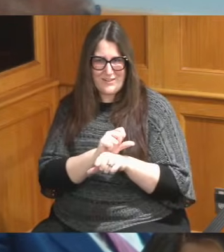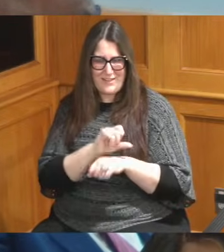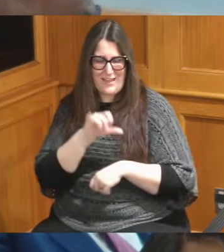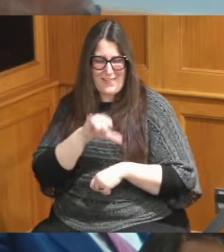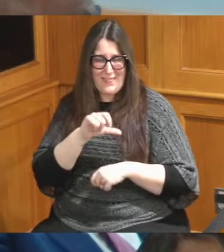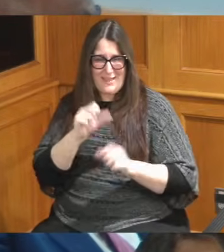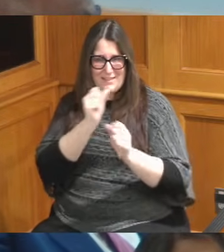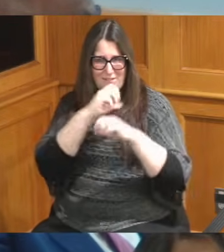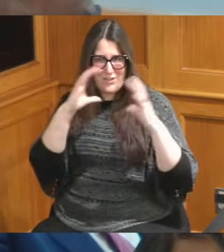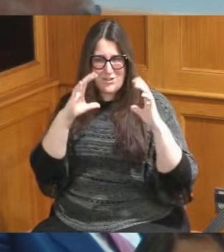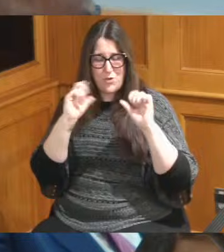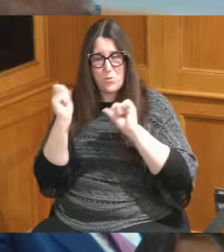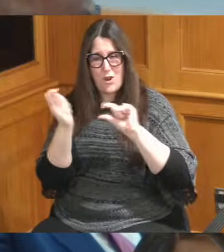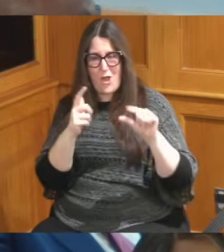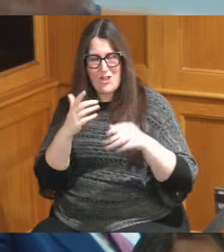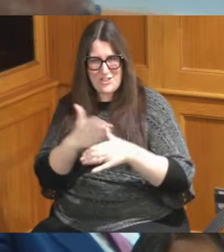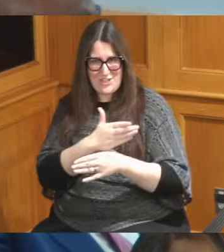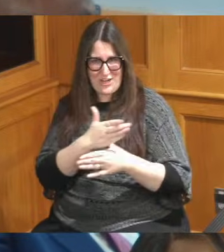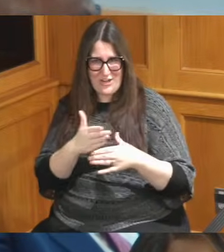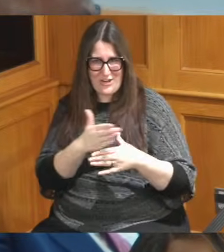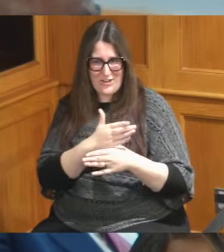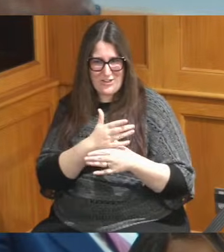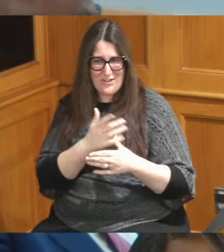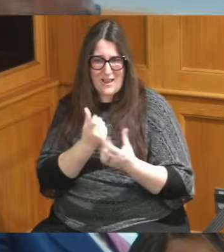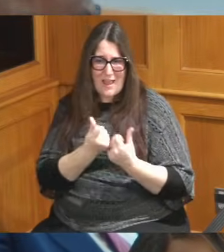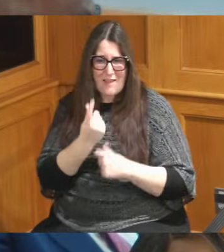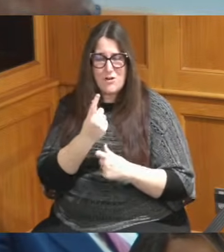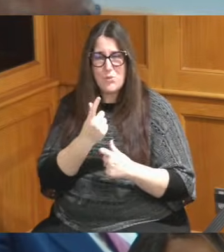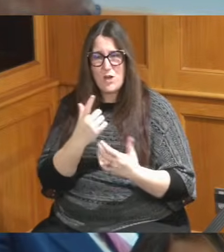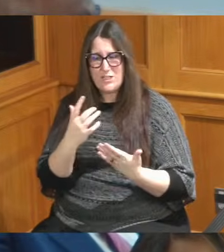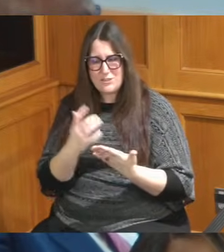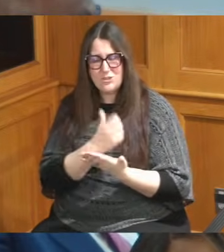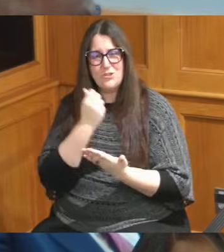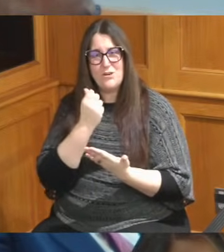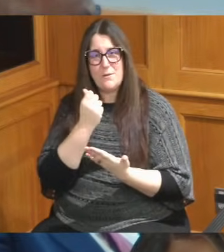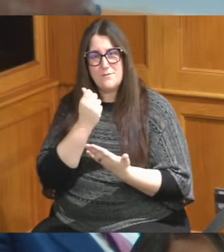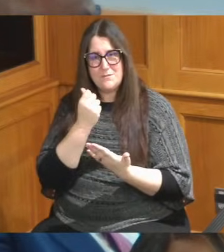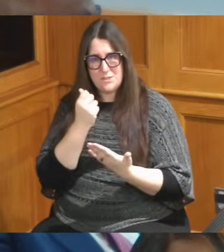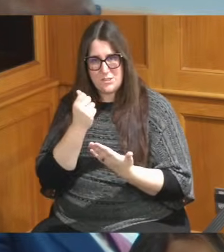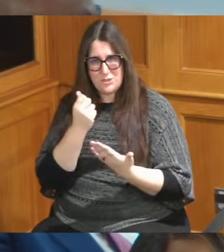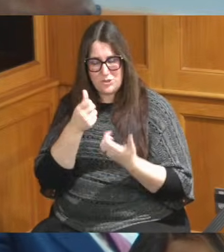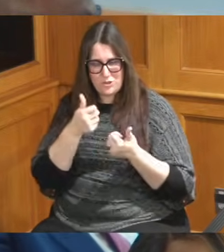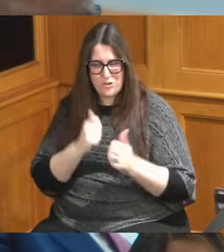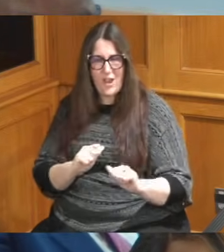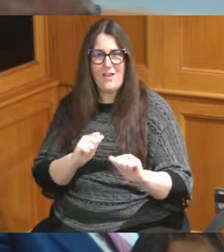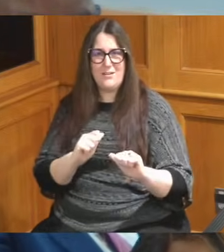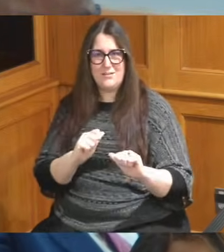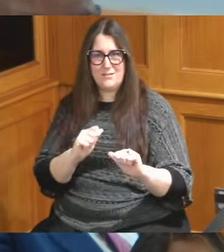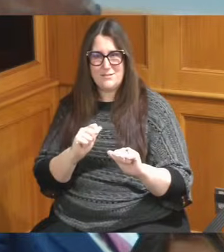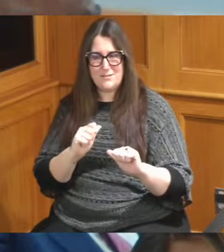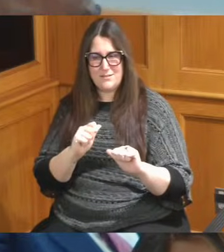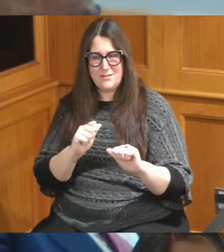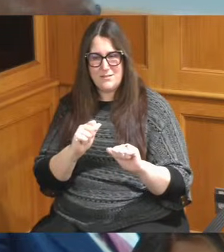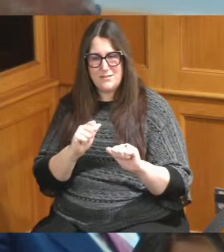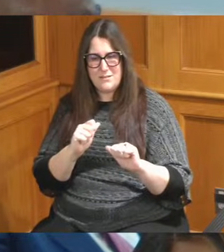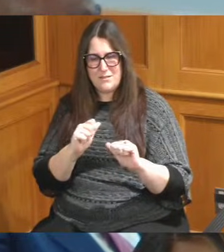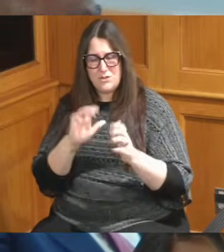all seem to have that everybody deserves multiple chances to eliminate or disrupt that whole cycle